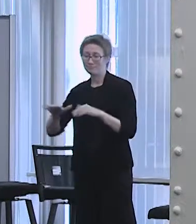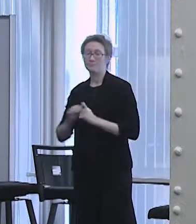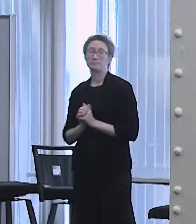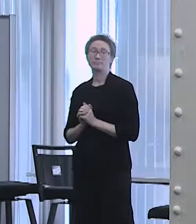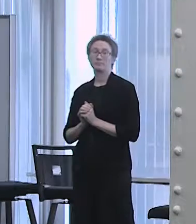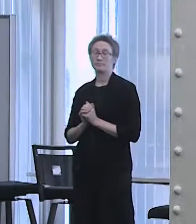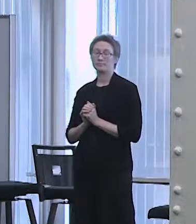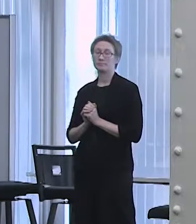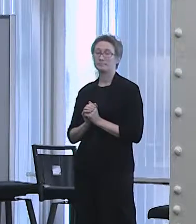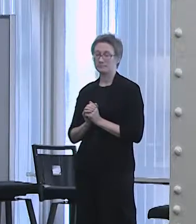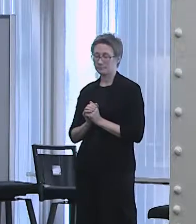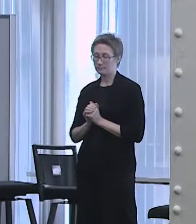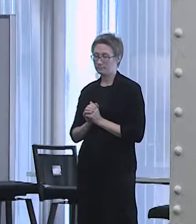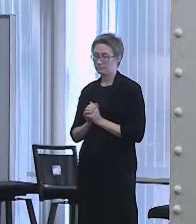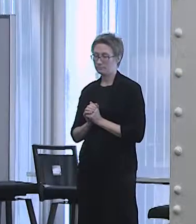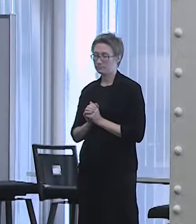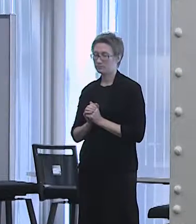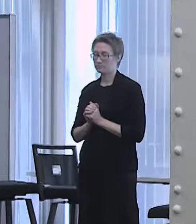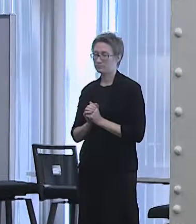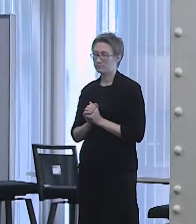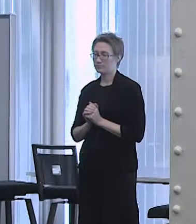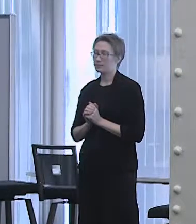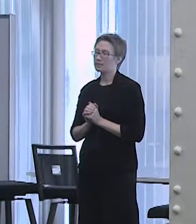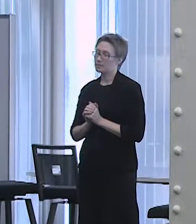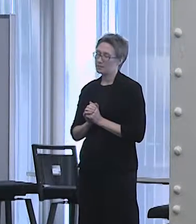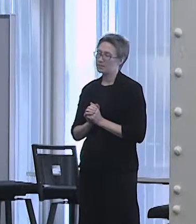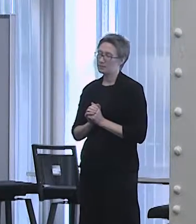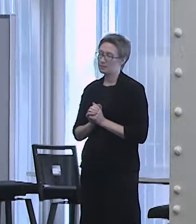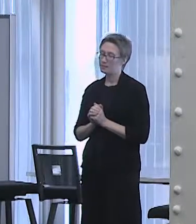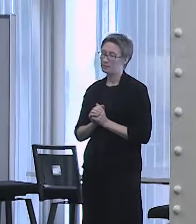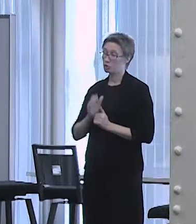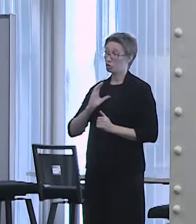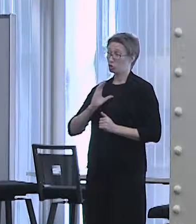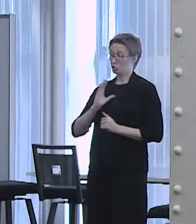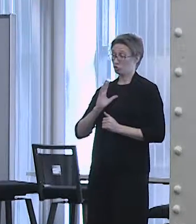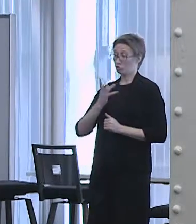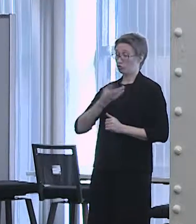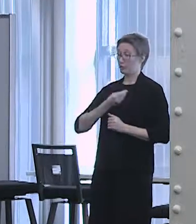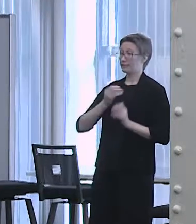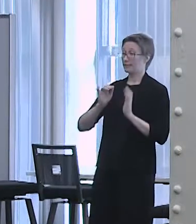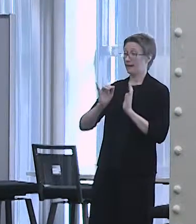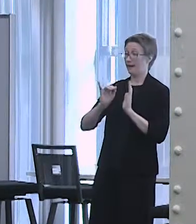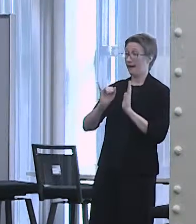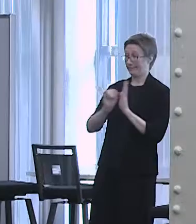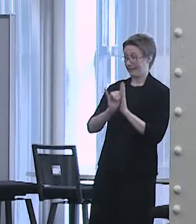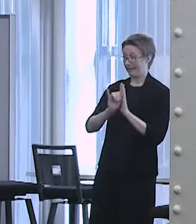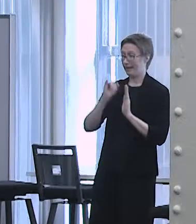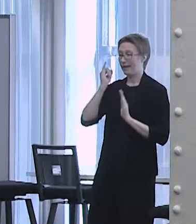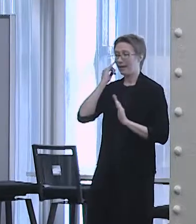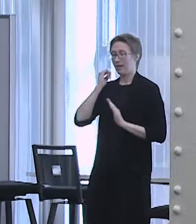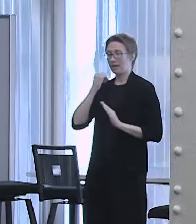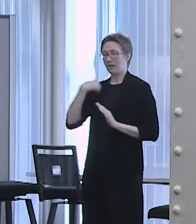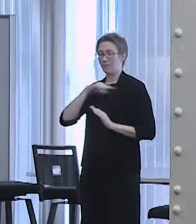To treat trans identity as though it exists in a vacuum is to do our community a tremendous disservice.